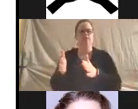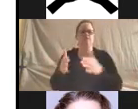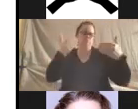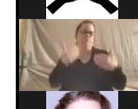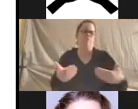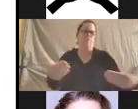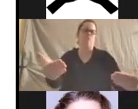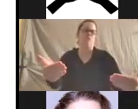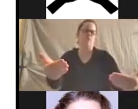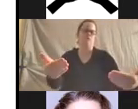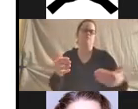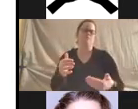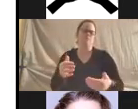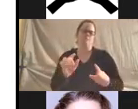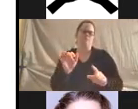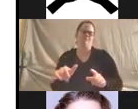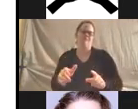that that person just hasn't thought of yet.